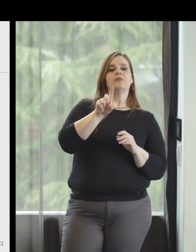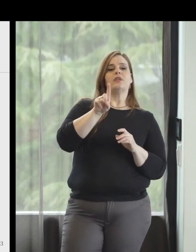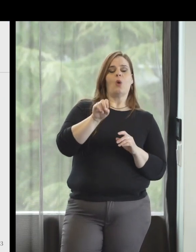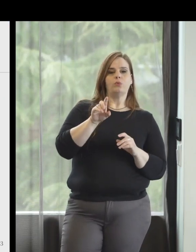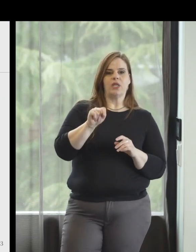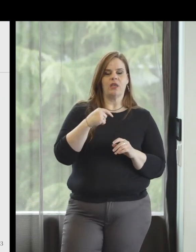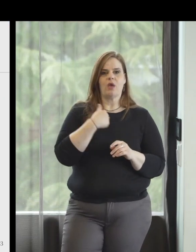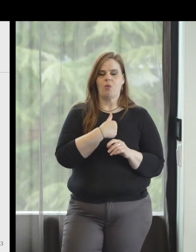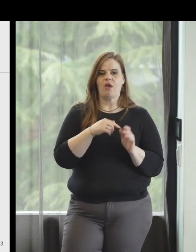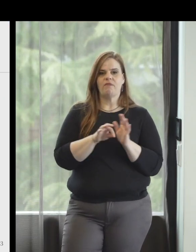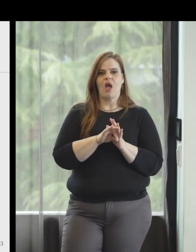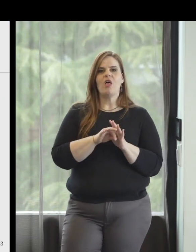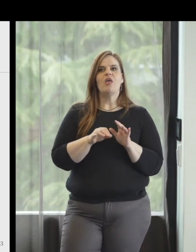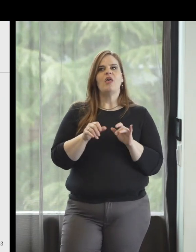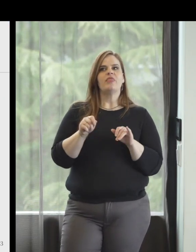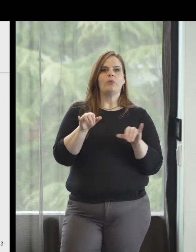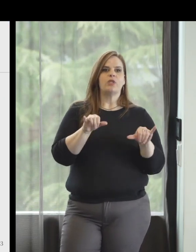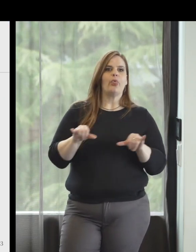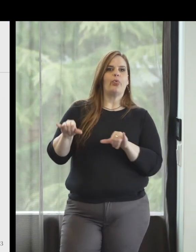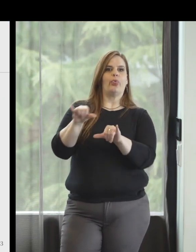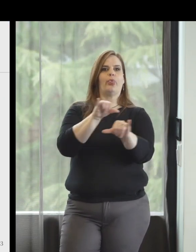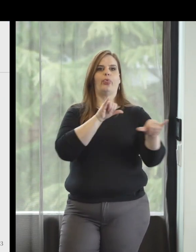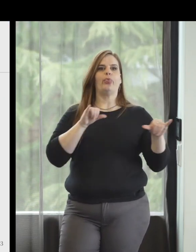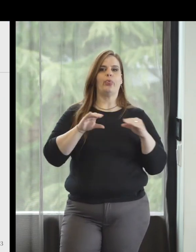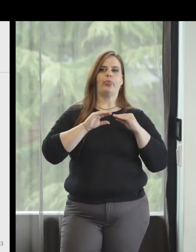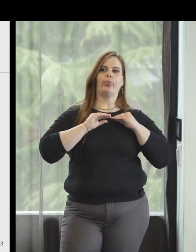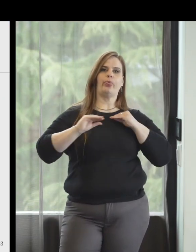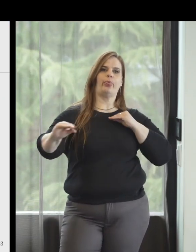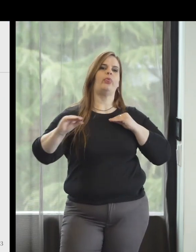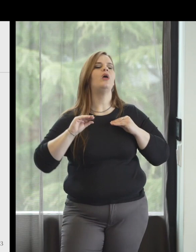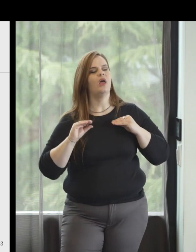a homogenization of what types of disabilities were